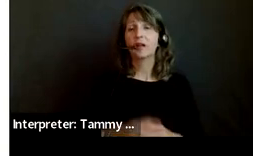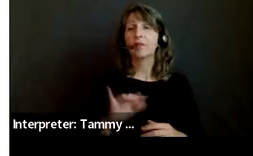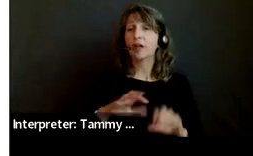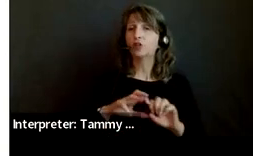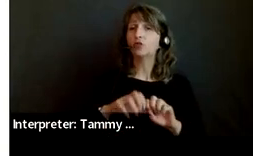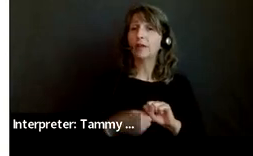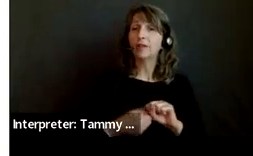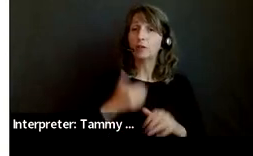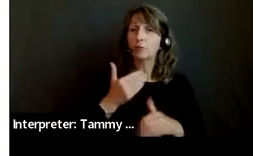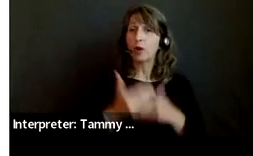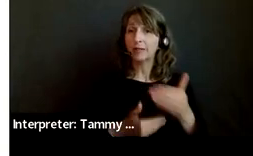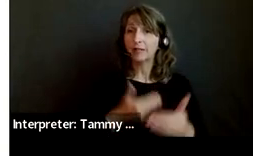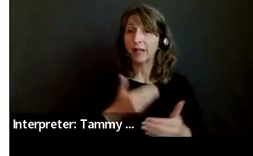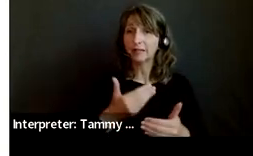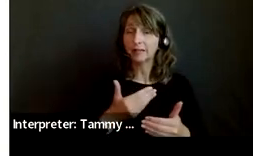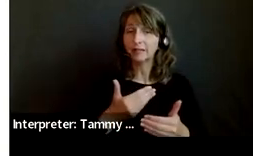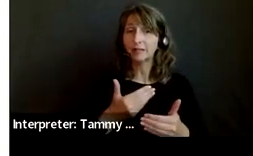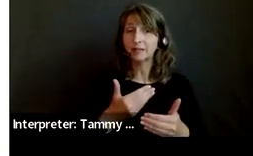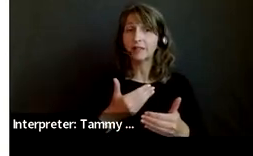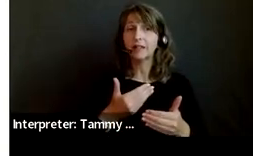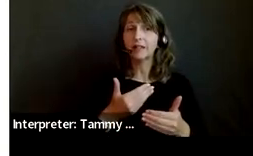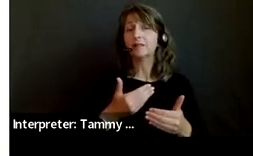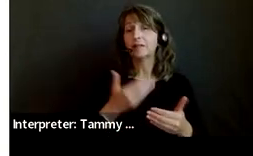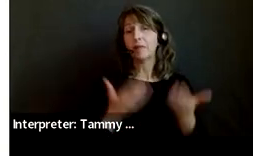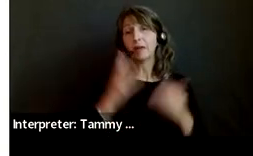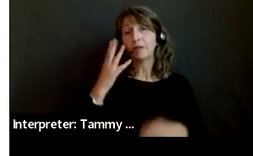That they may not go back to the person that they were before. And this does not necessarily have to be a bad thing.